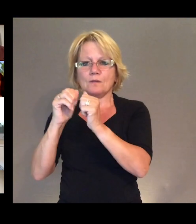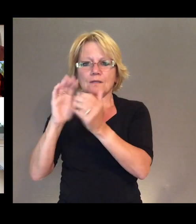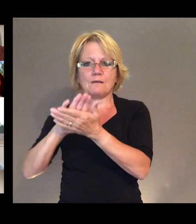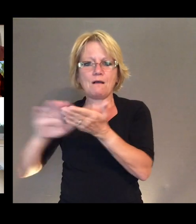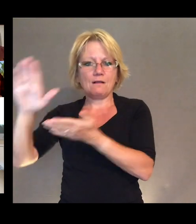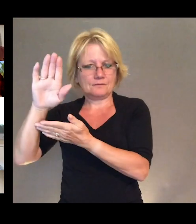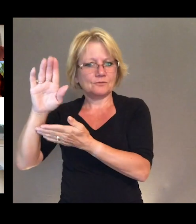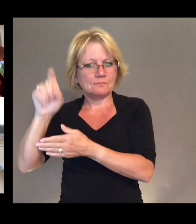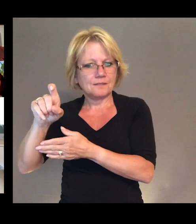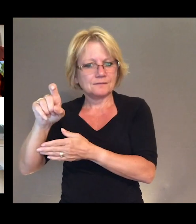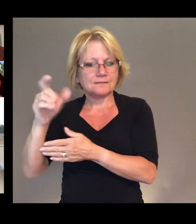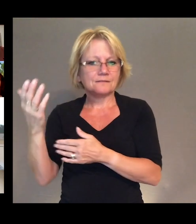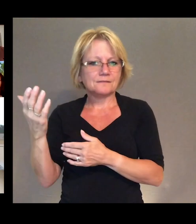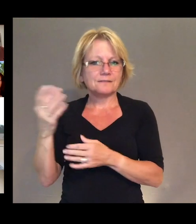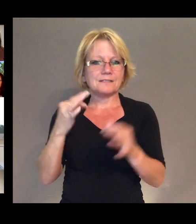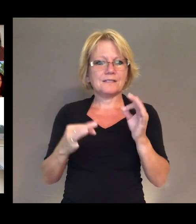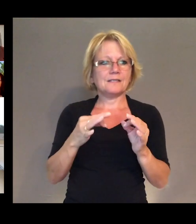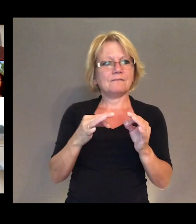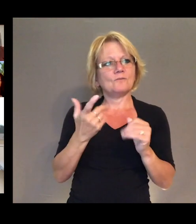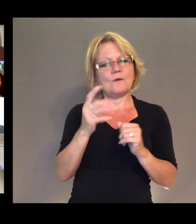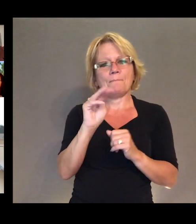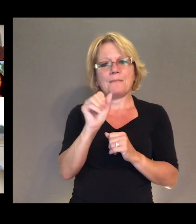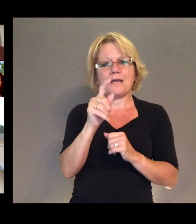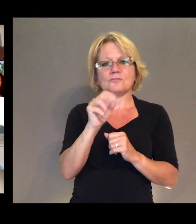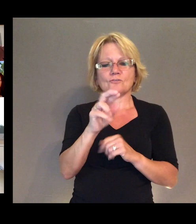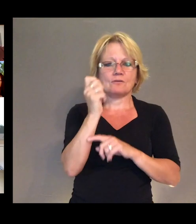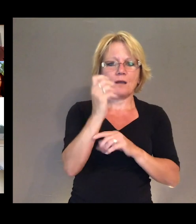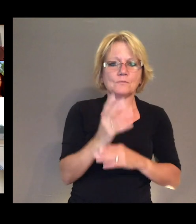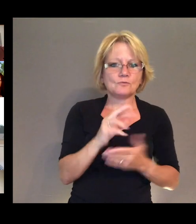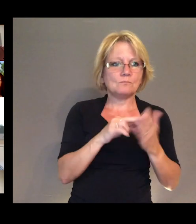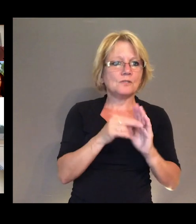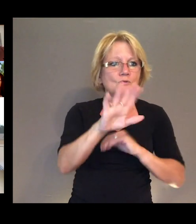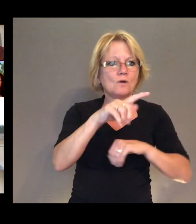So if you're a master carpenter, you spent just as much time in your trade